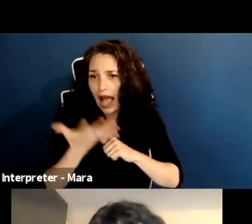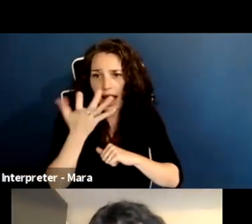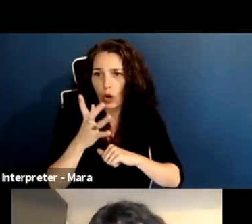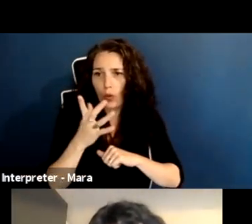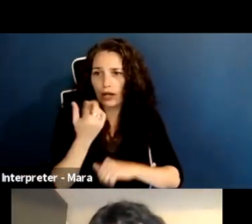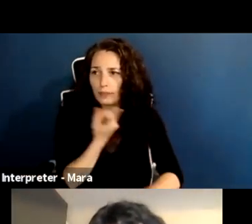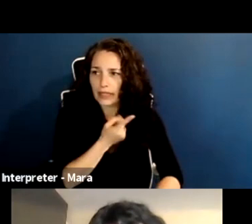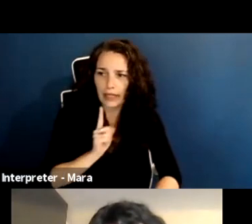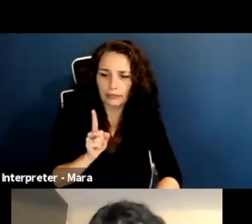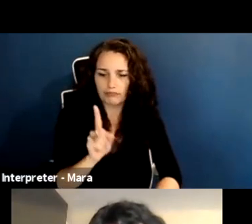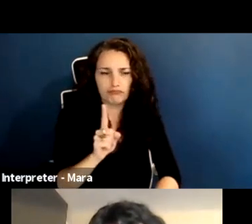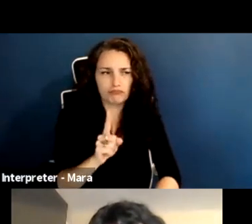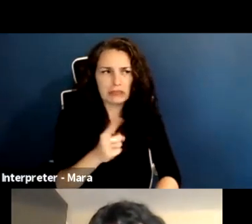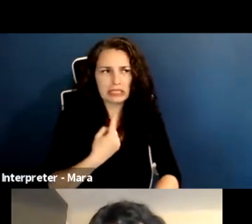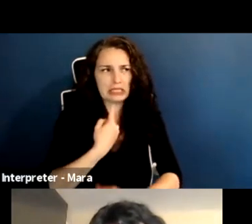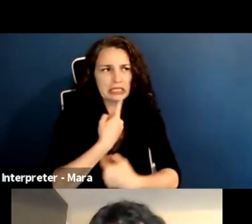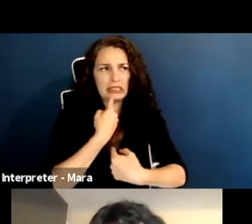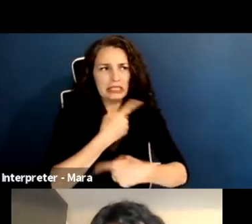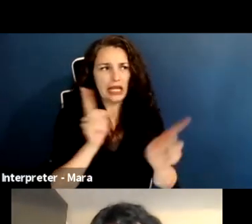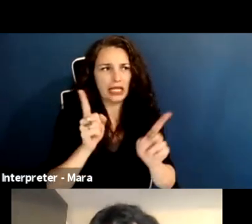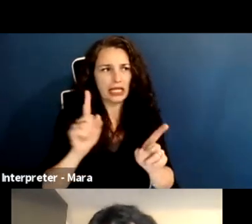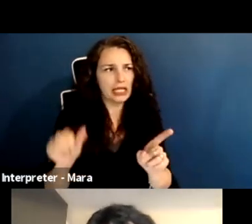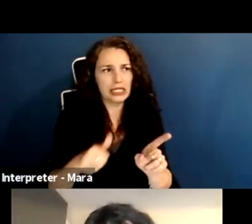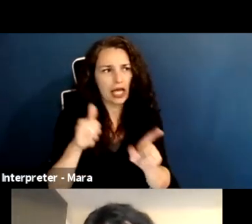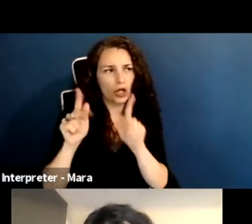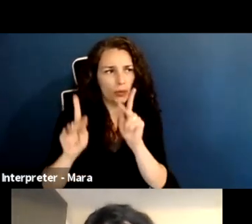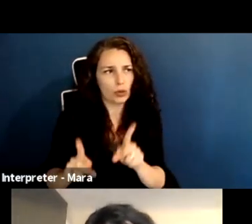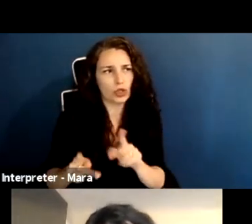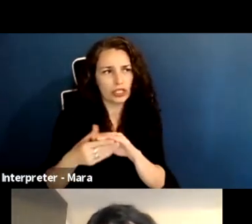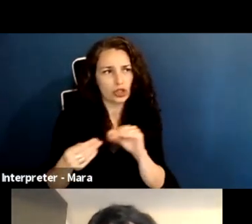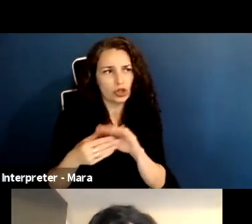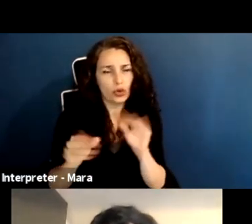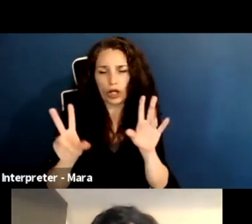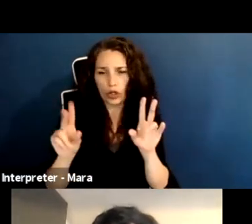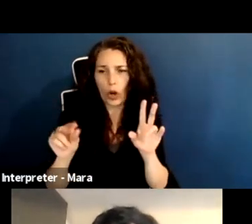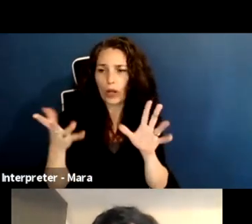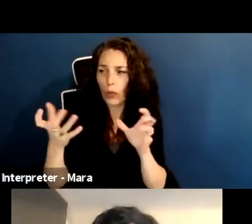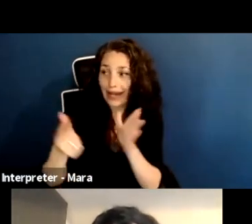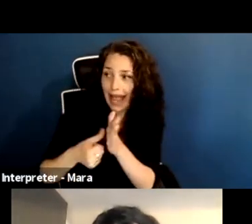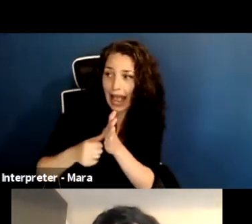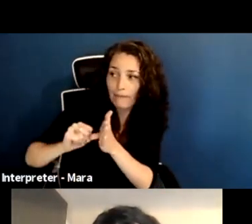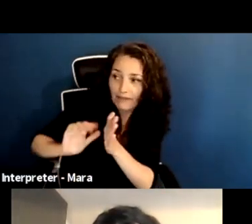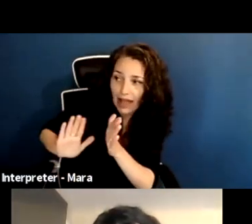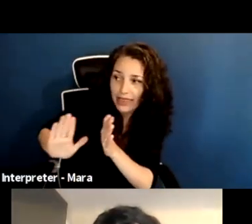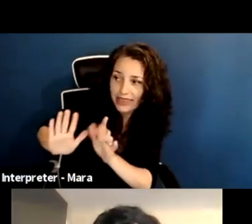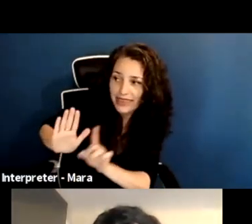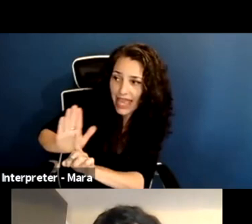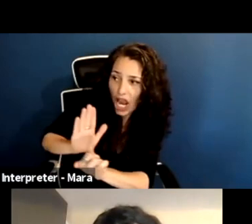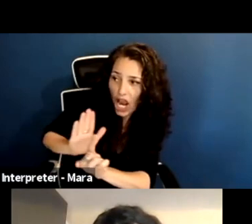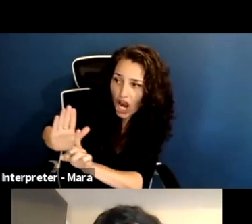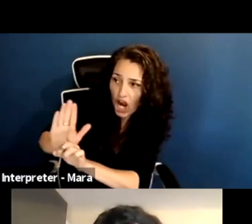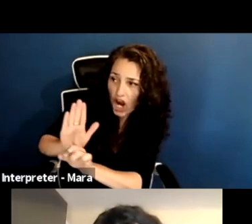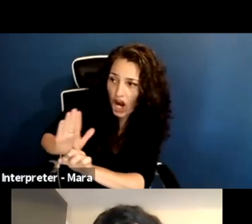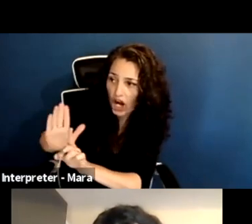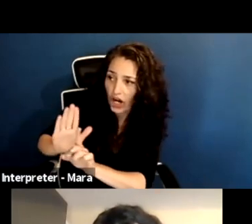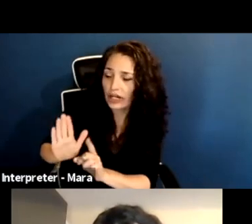we're just amplifying the story that the women in the series own themselves, it's their own narrative, their own story.